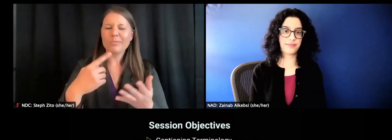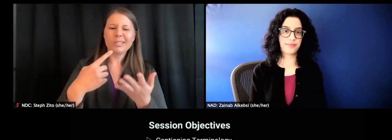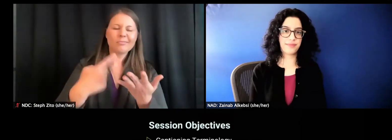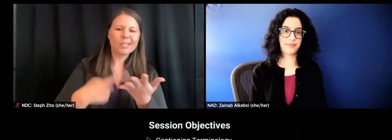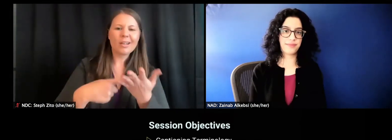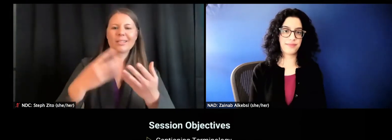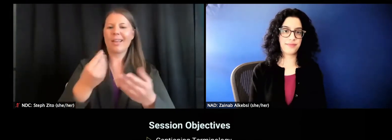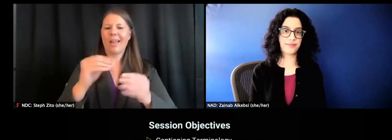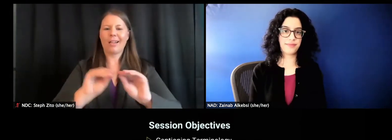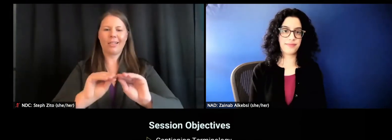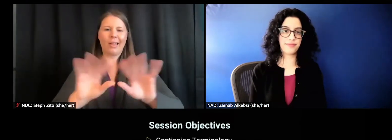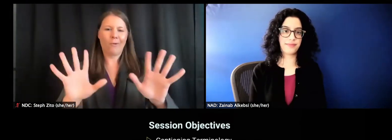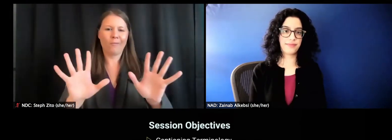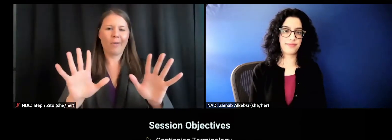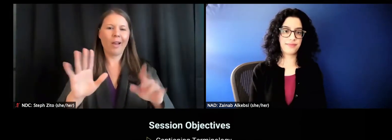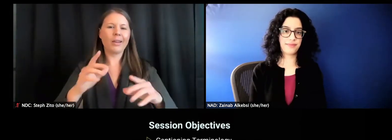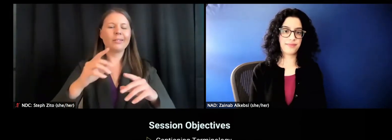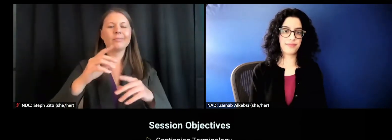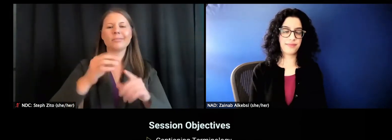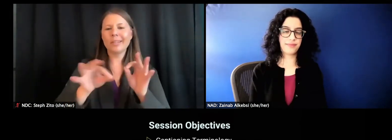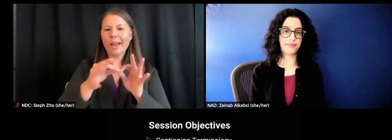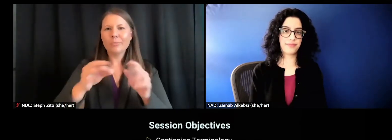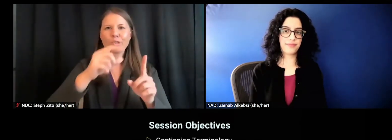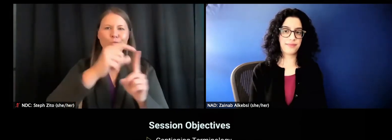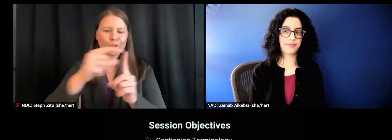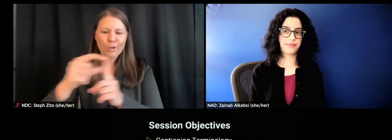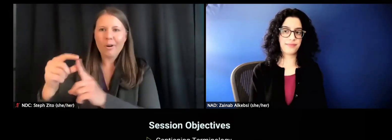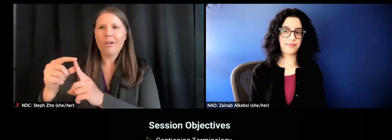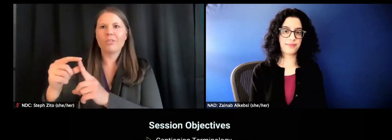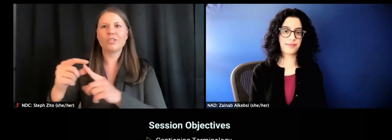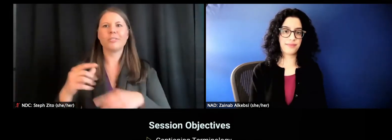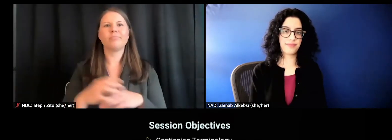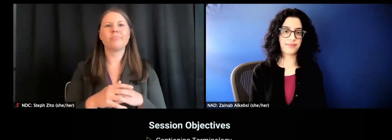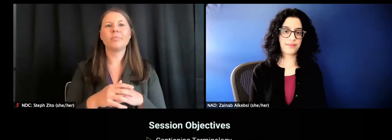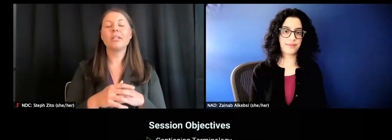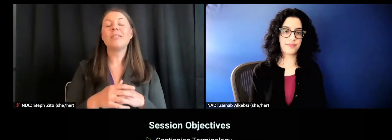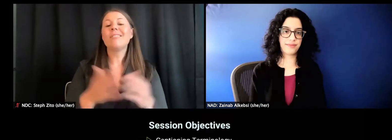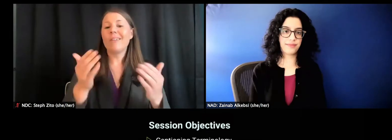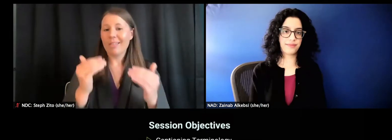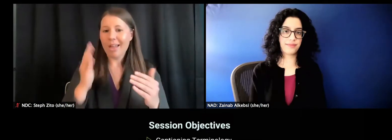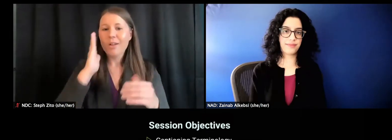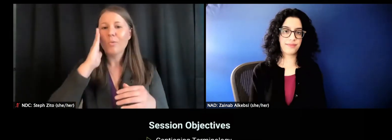We will clarify captioning terminology,